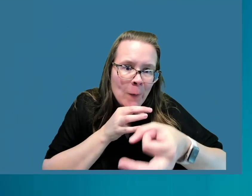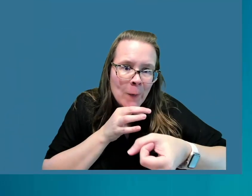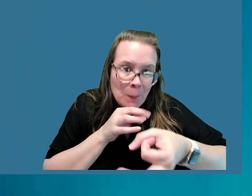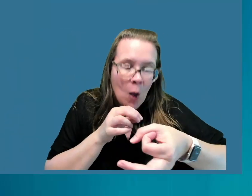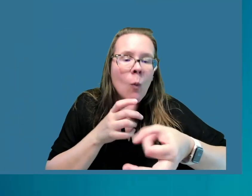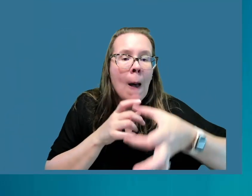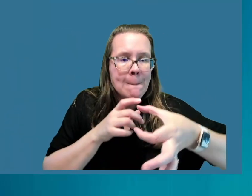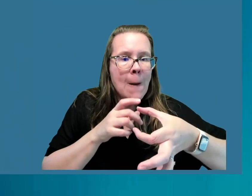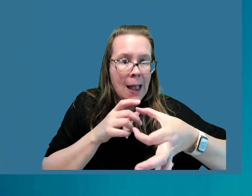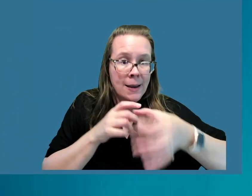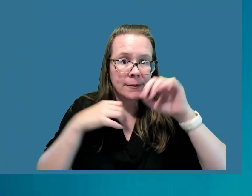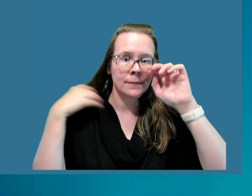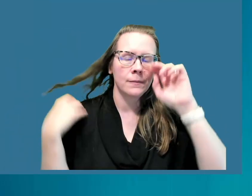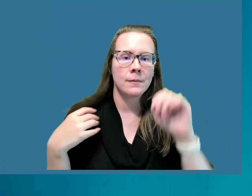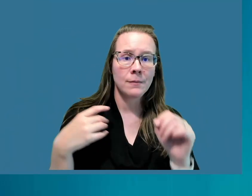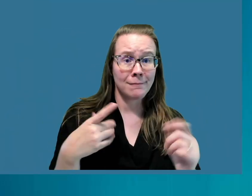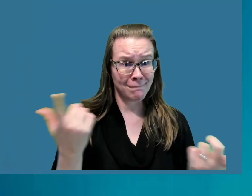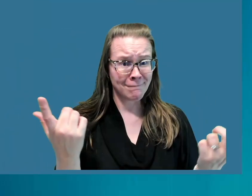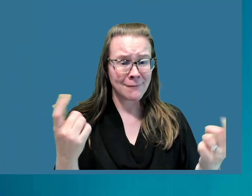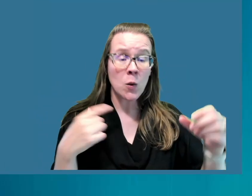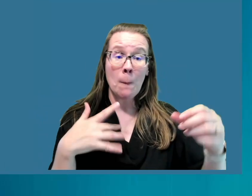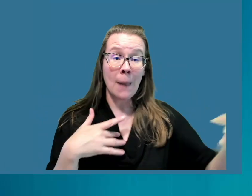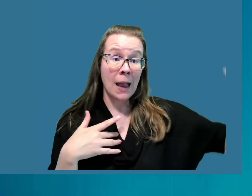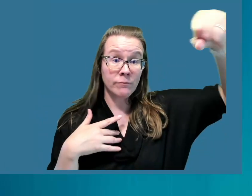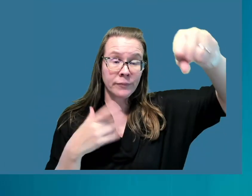uh, get the larger bottles for the 15 to 20 second icing that's forming your base